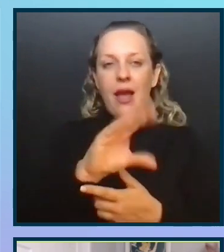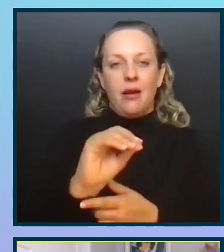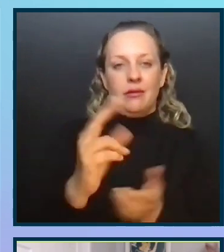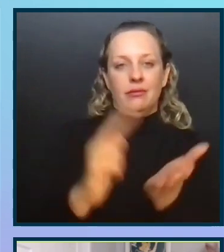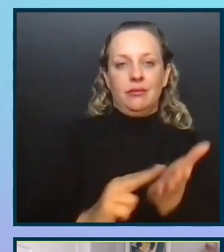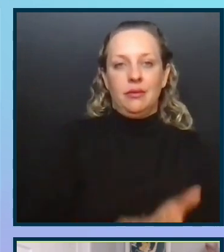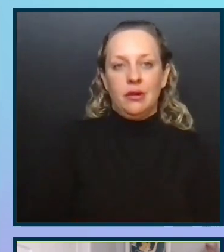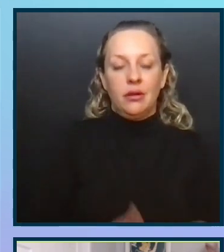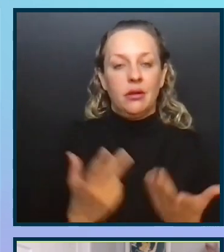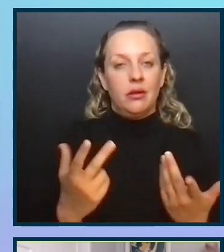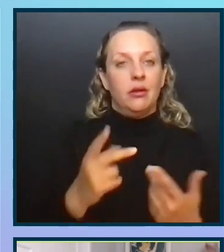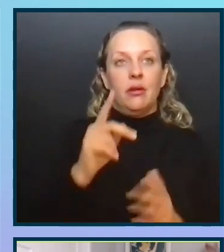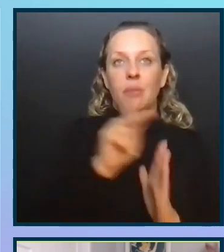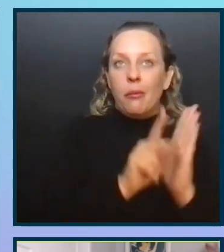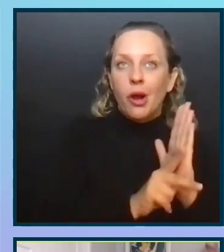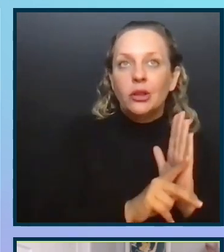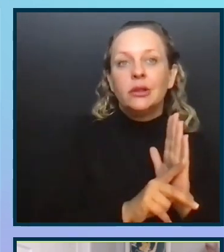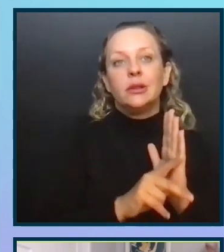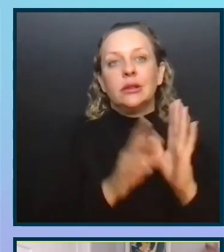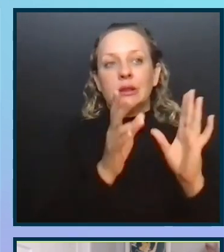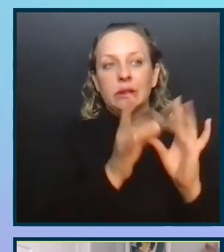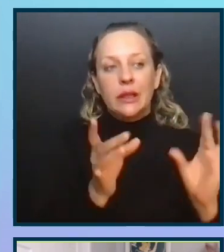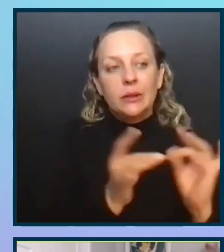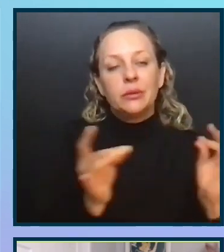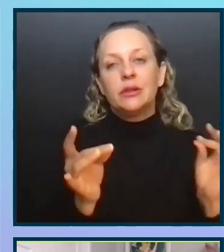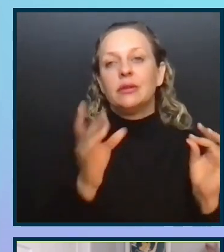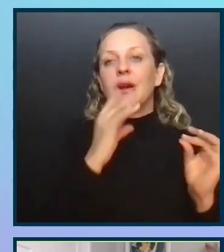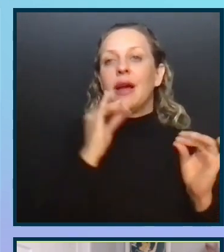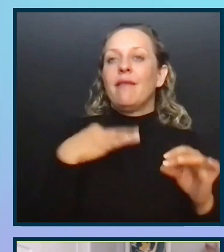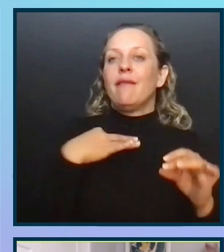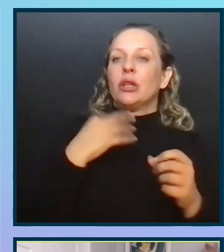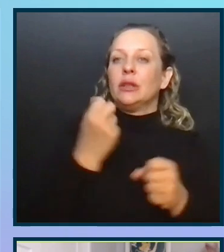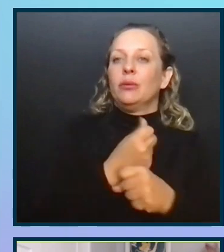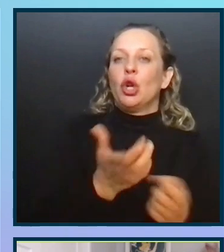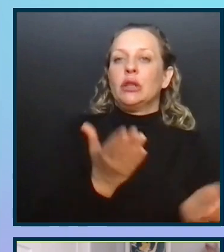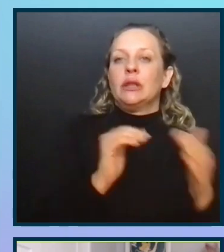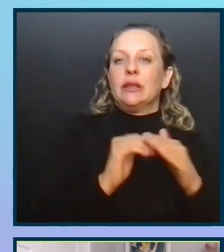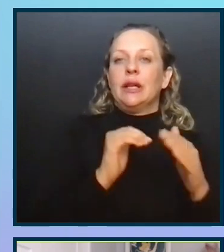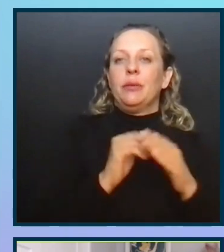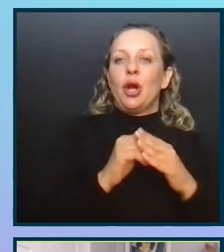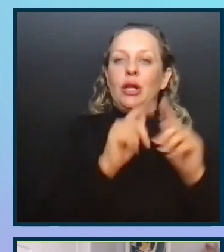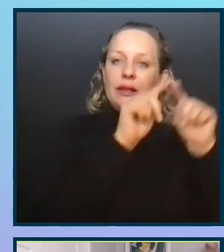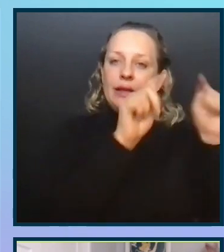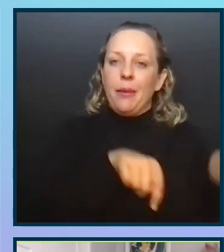policies, statements, and Voluntary Product Accessibility Templates, or VPATS.